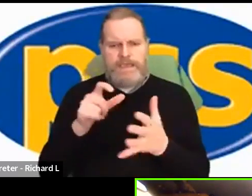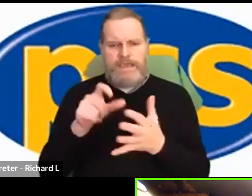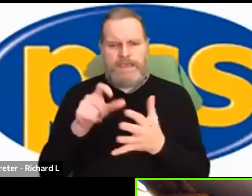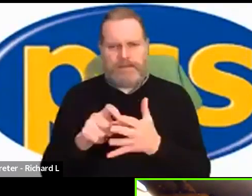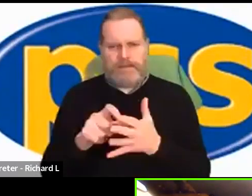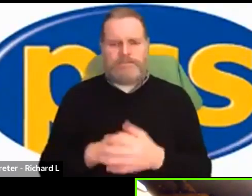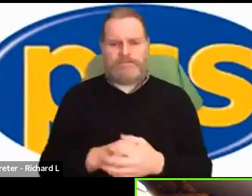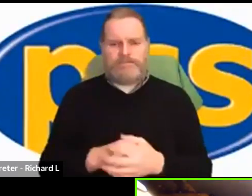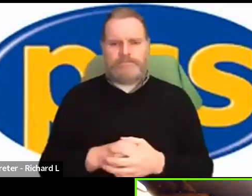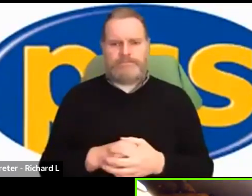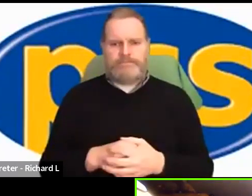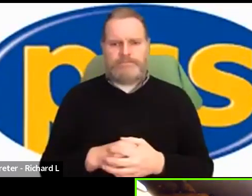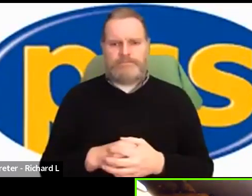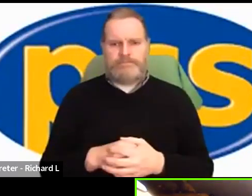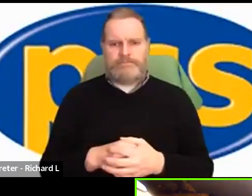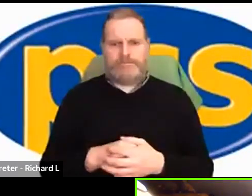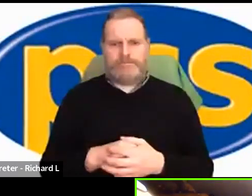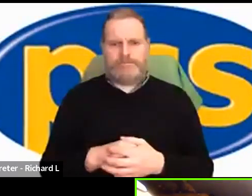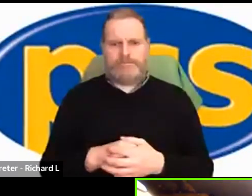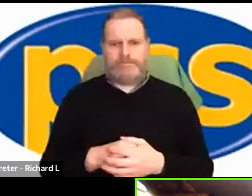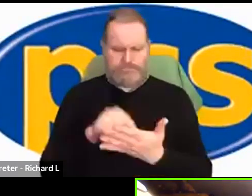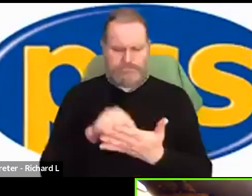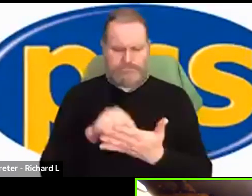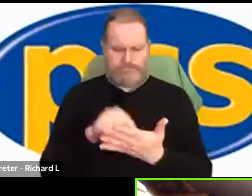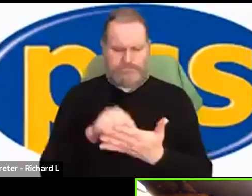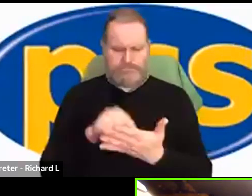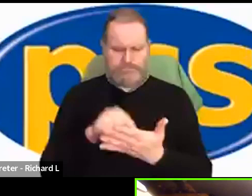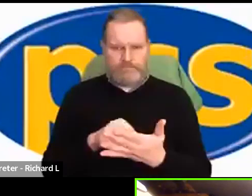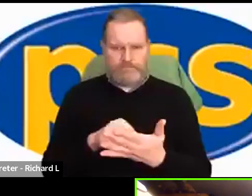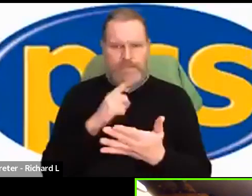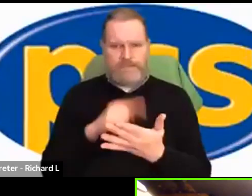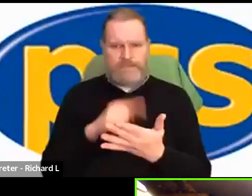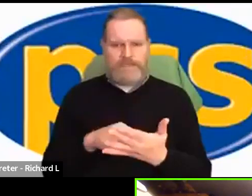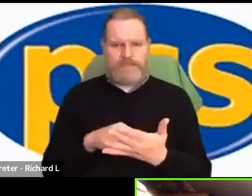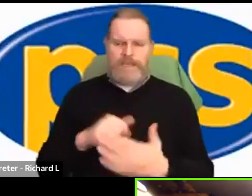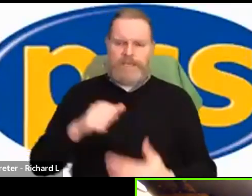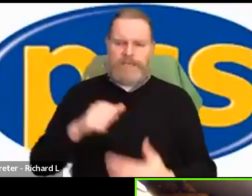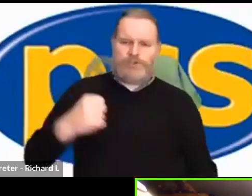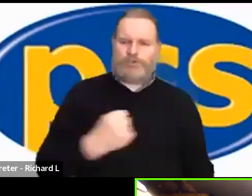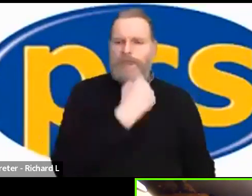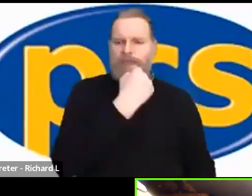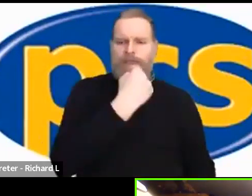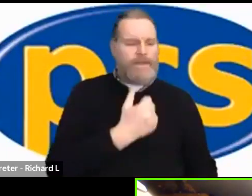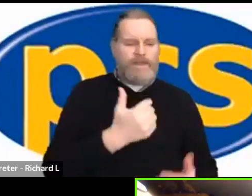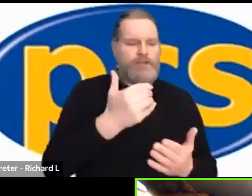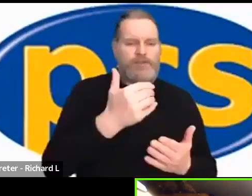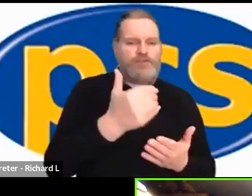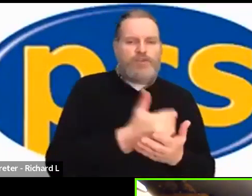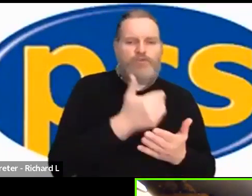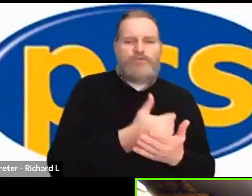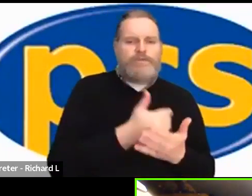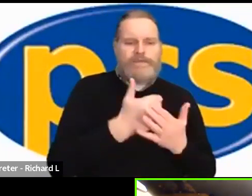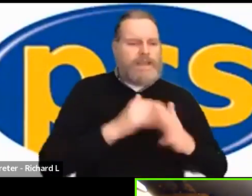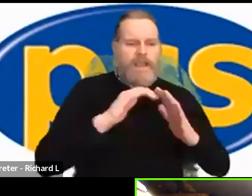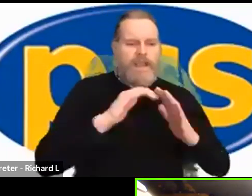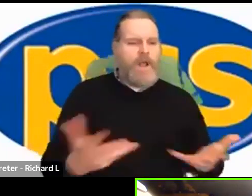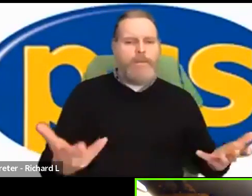actually, and tually. And and you must have read my minds up in the meeting about this today. It's a security It's a security stuff couldn't